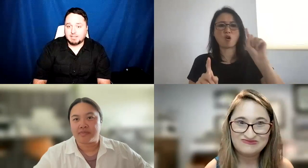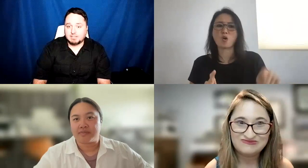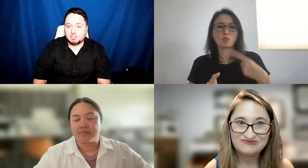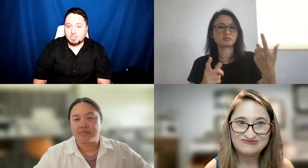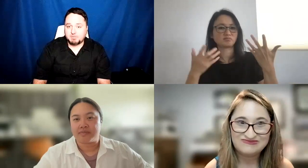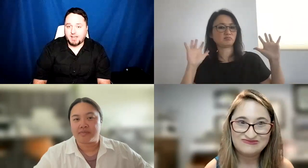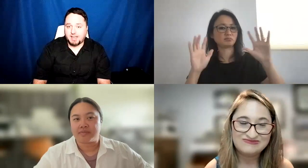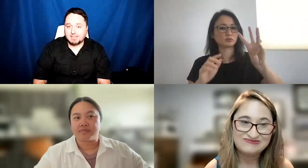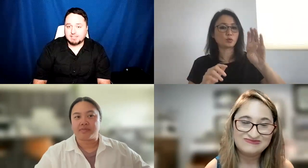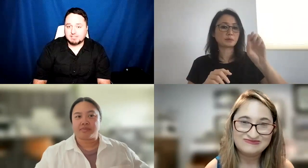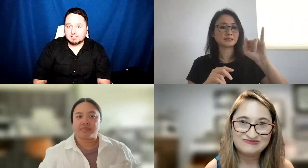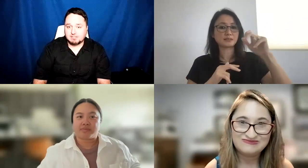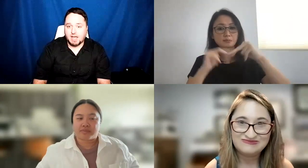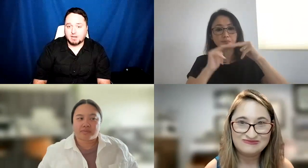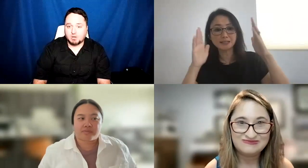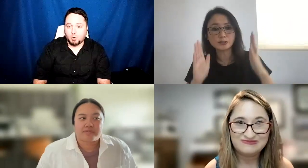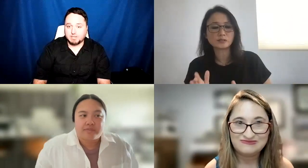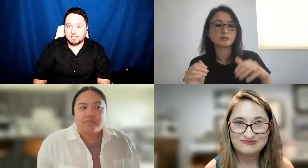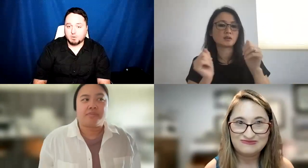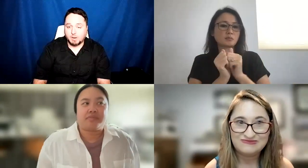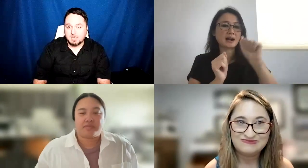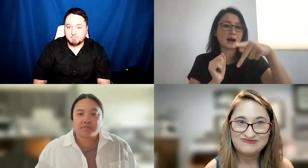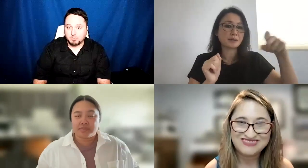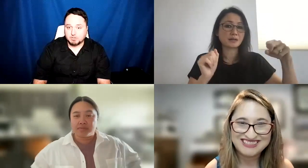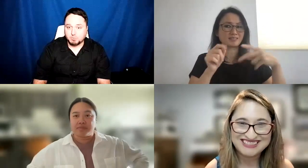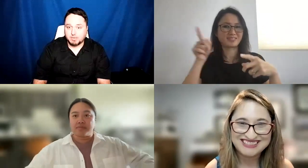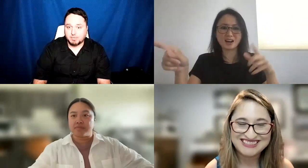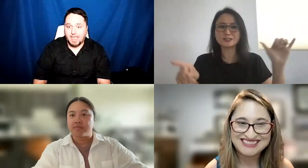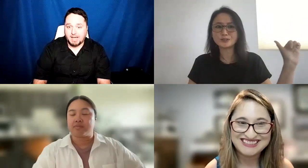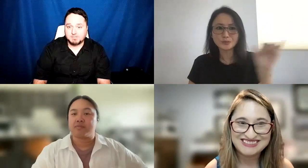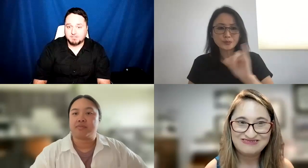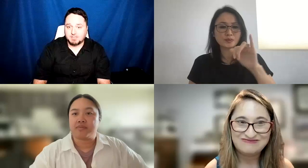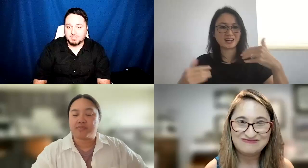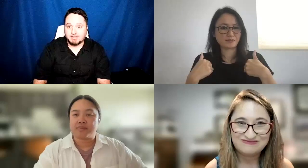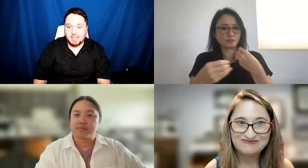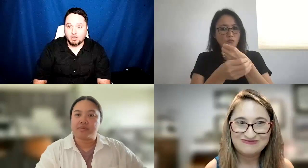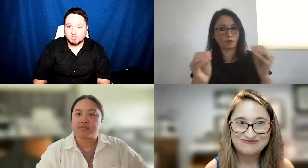And Shopify is not only a website builder with apps or everything like that,